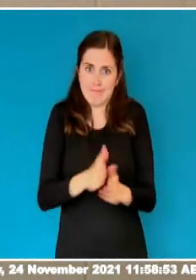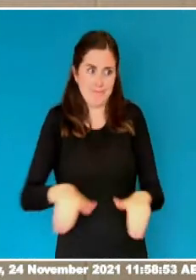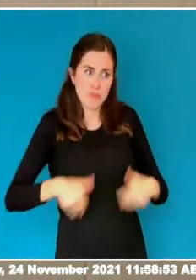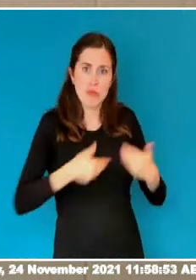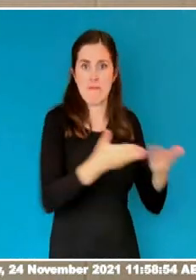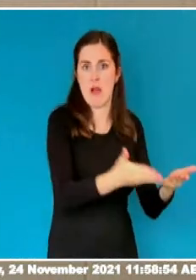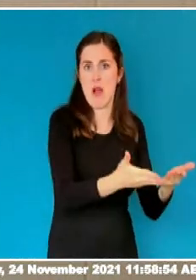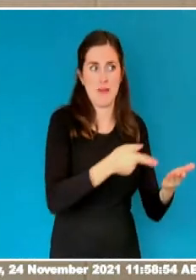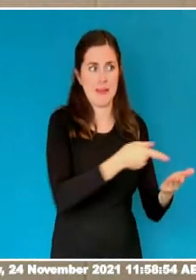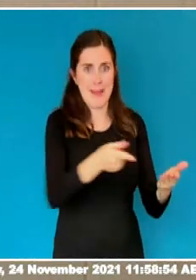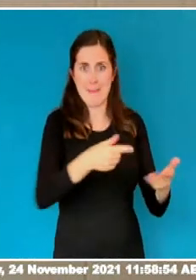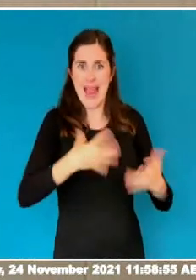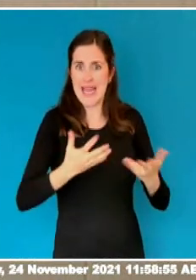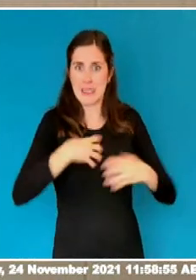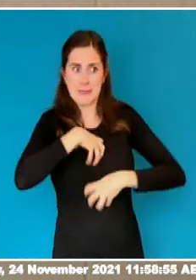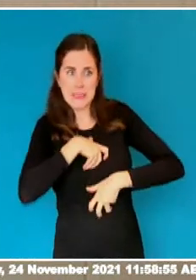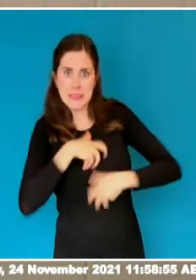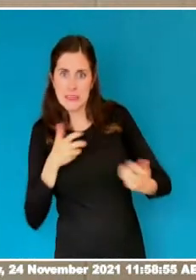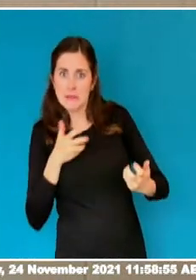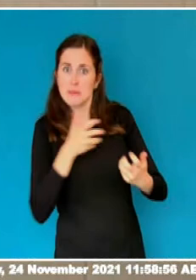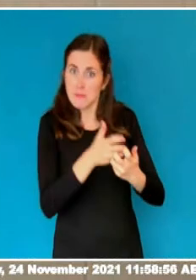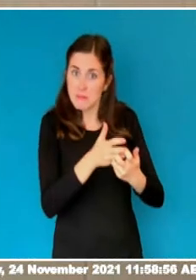the agency and for those people who specifically request it.